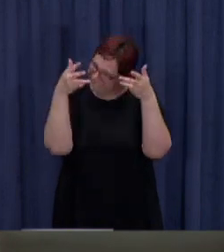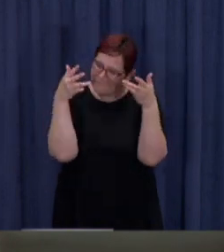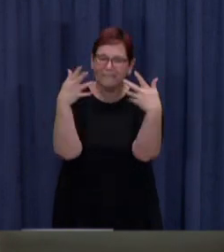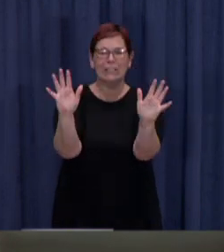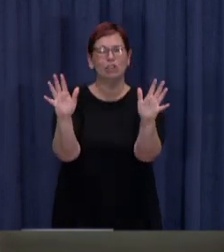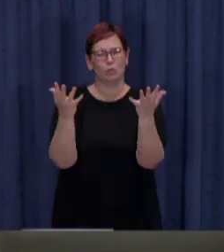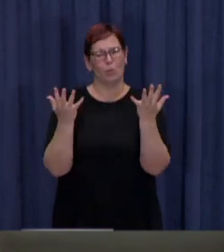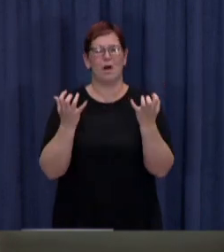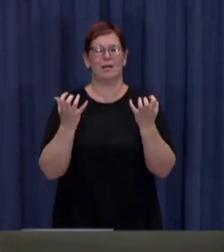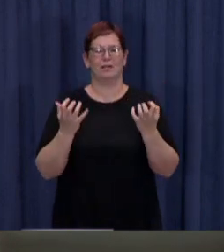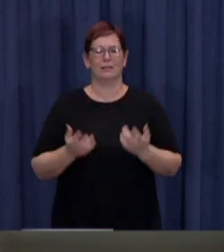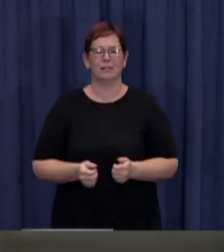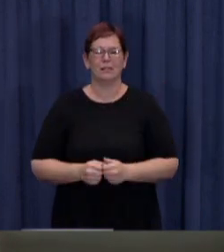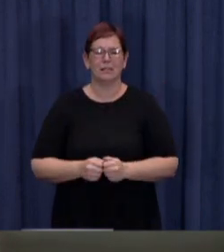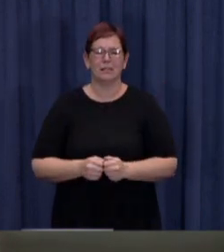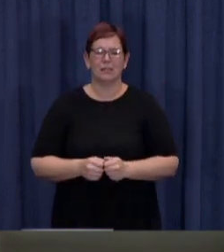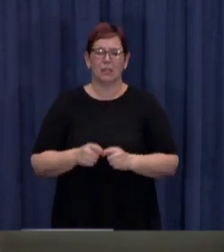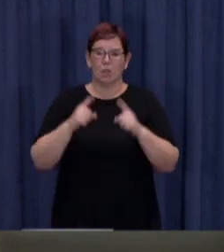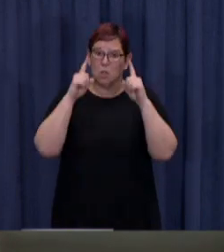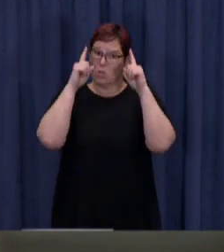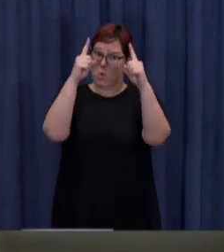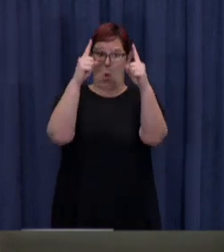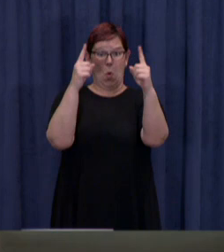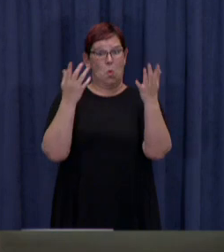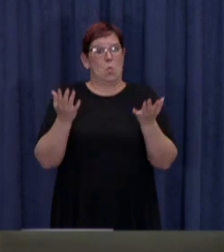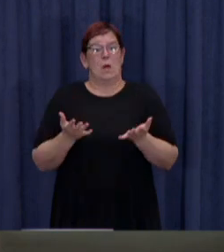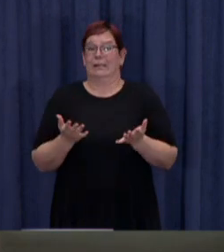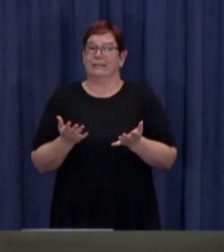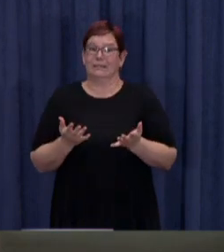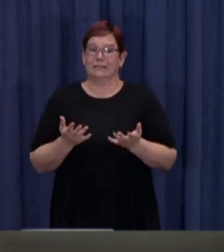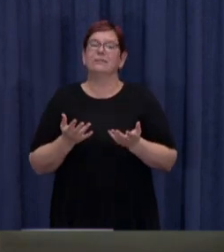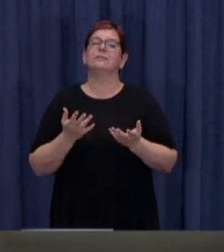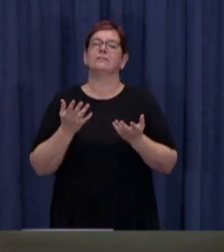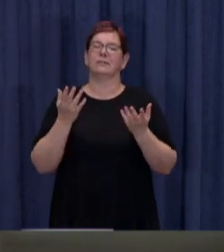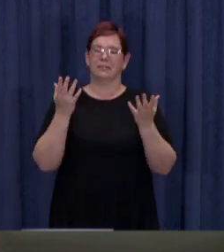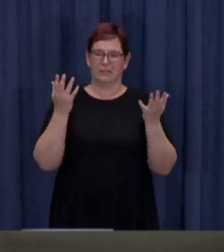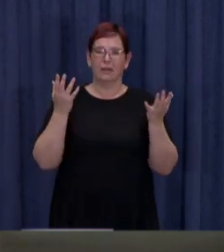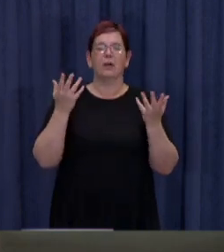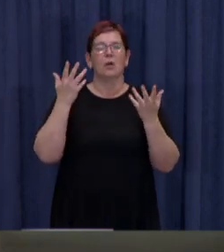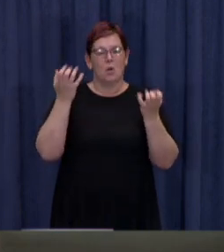sole focus supporting our people delivering services helping businesses